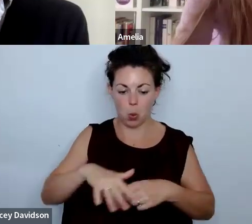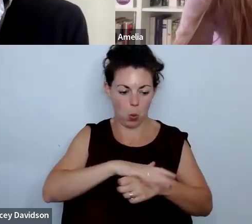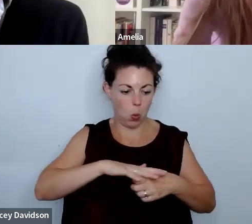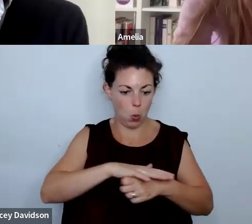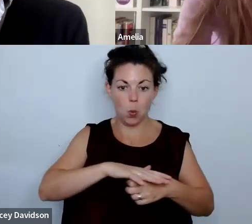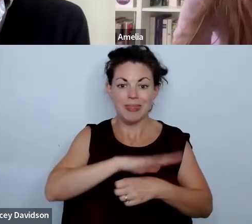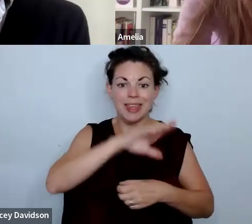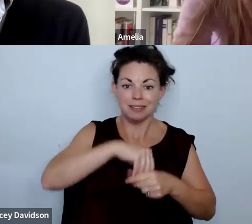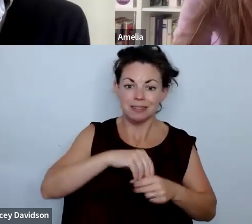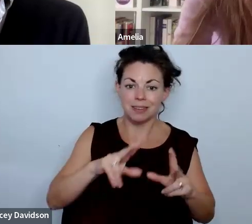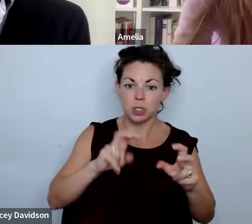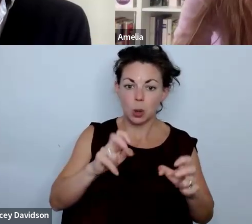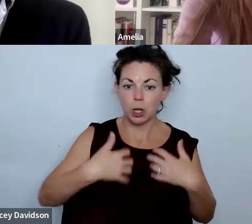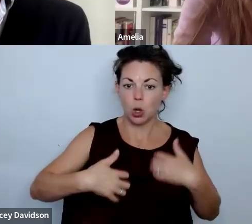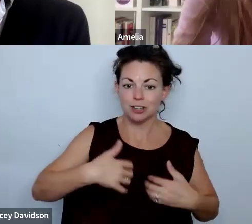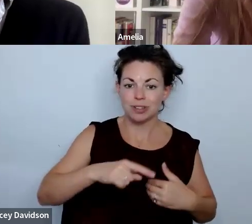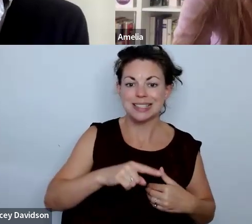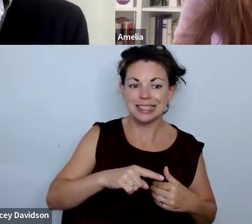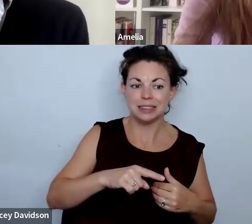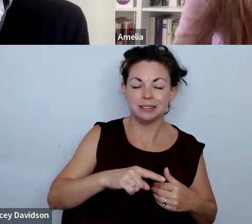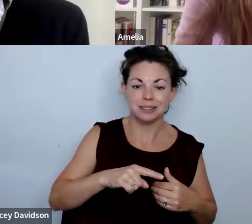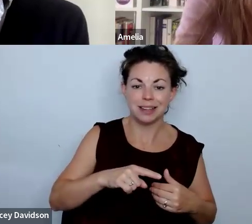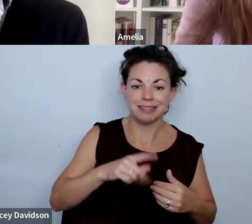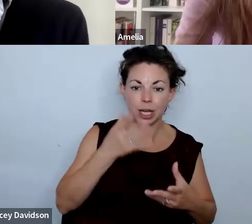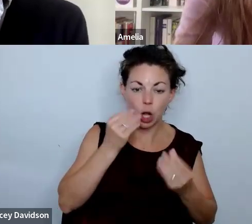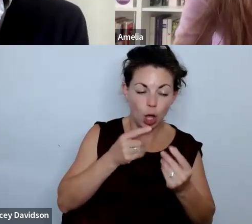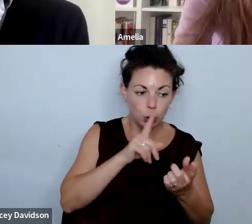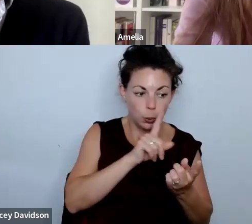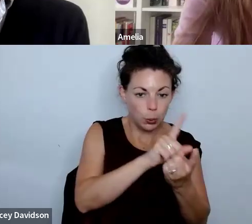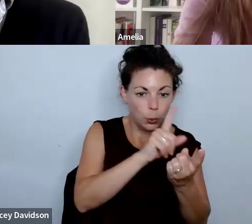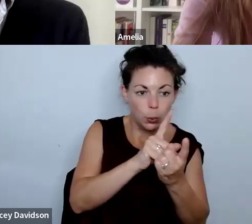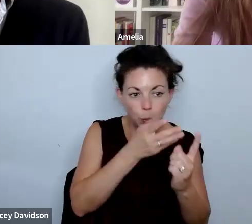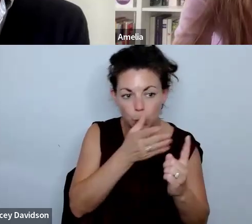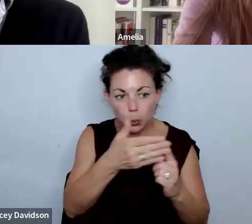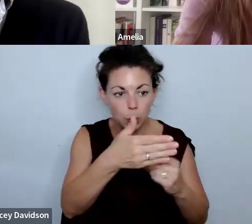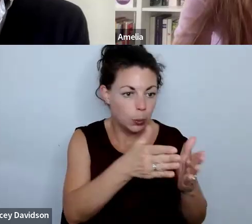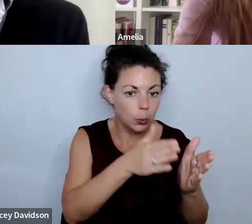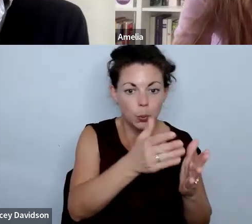So thank you so much, Robert. And thank you so much to all of our panelists. I'm really sorry that we haven't got time to answer any more